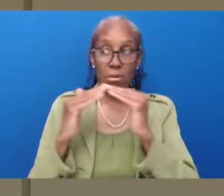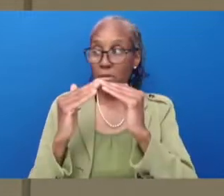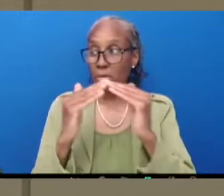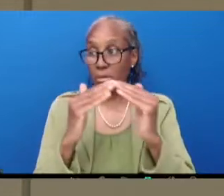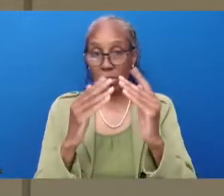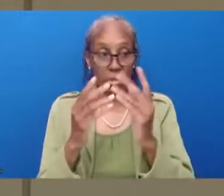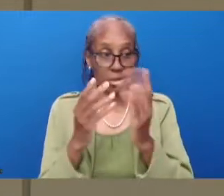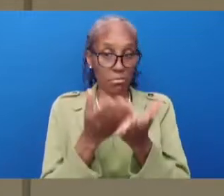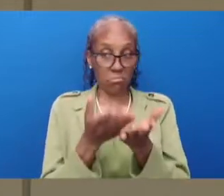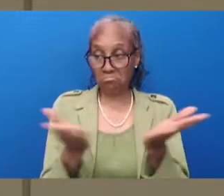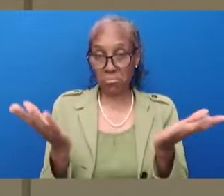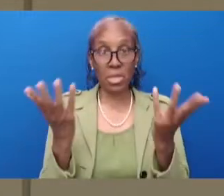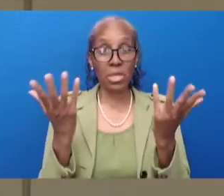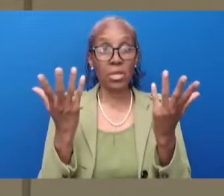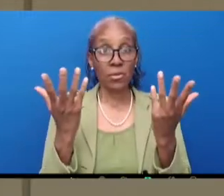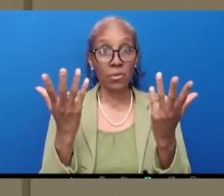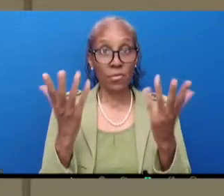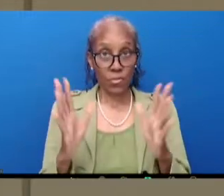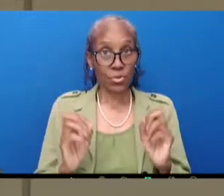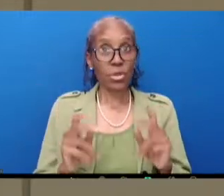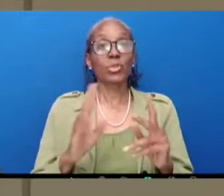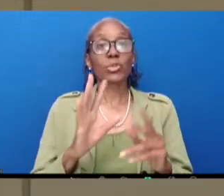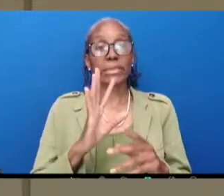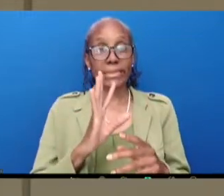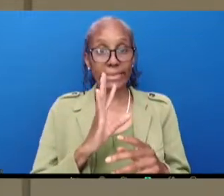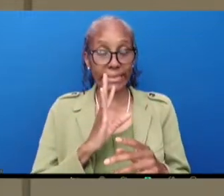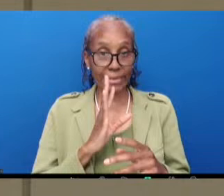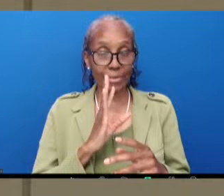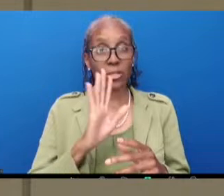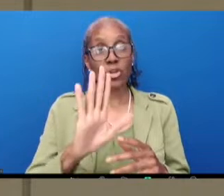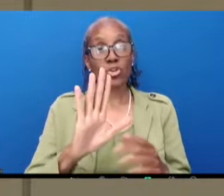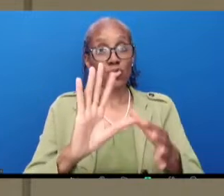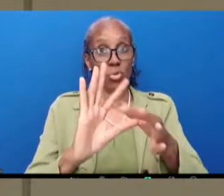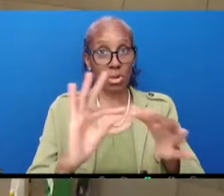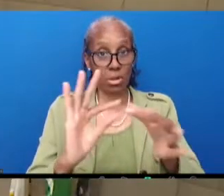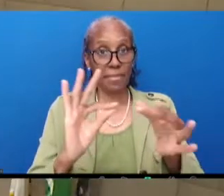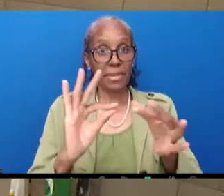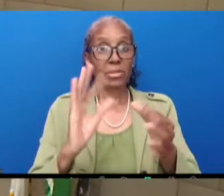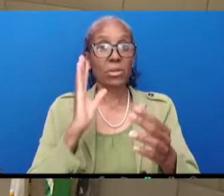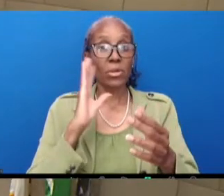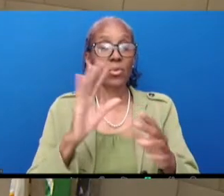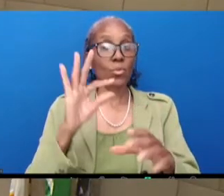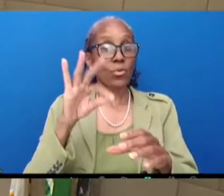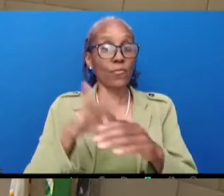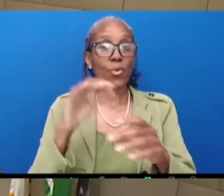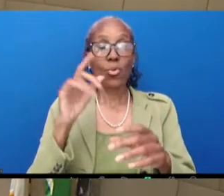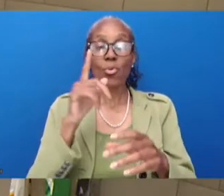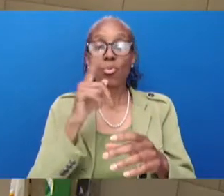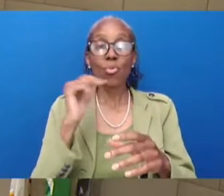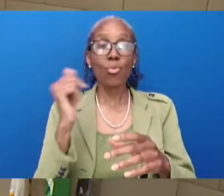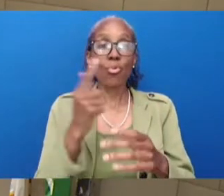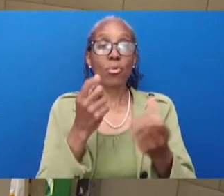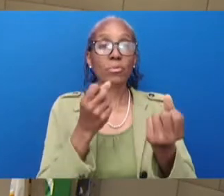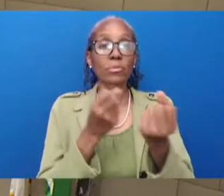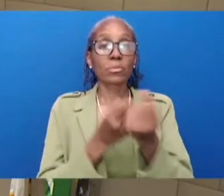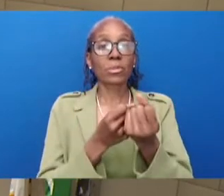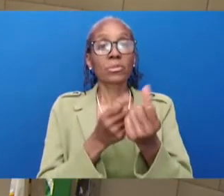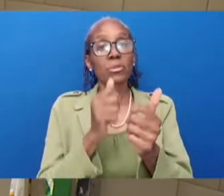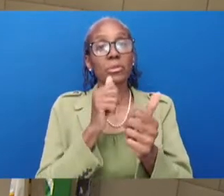AT THIS TIME, I THINK ALL OF MY COLLEAGUES HAVING BEEN -- HAD AN OPPORTUNITY TO SPEAK, AND FOR